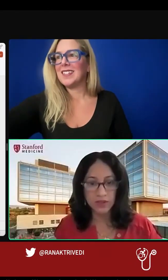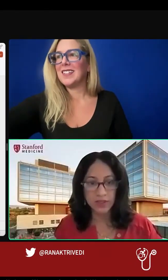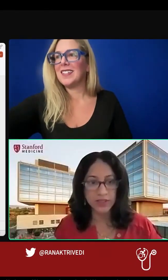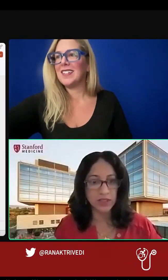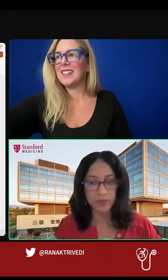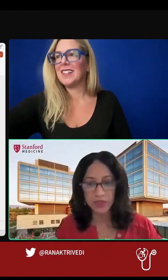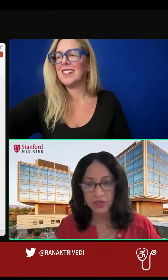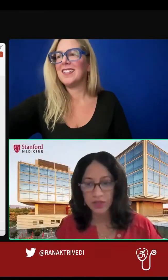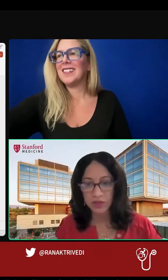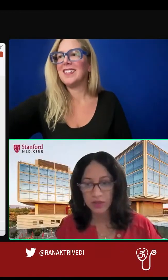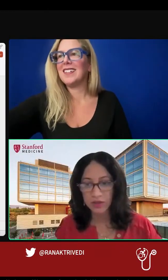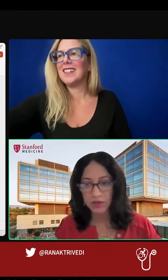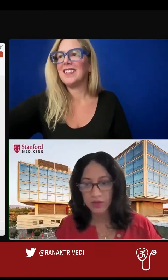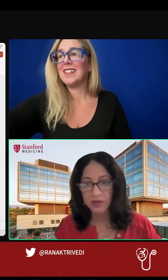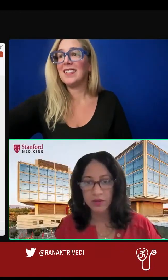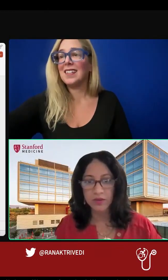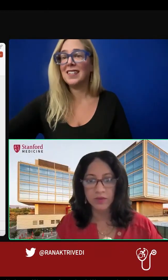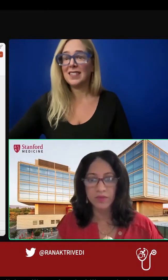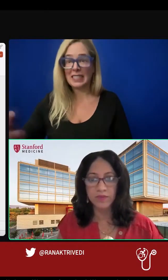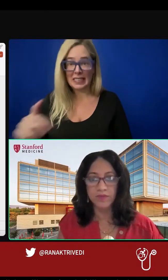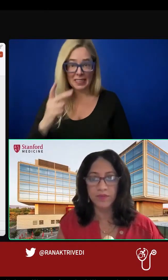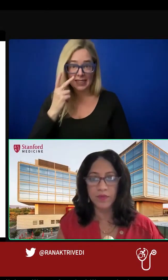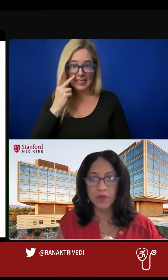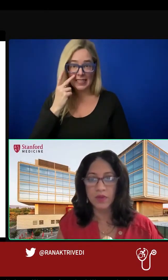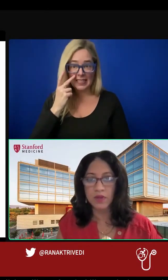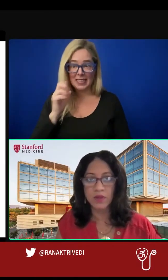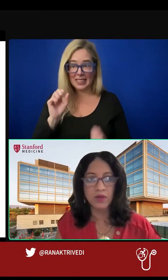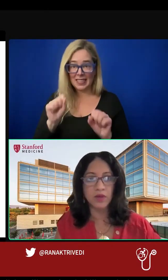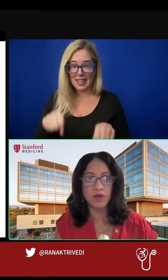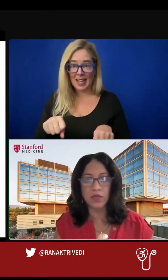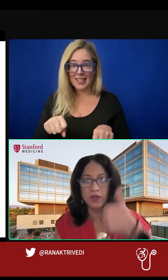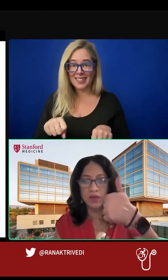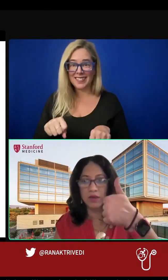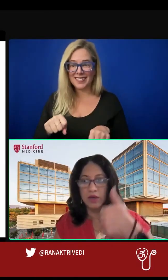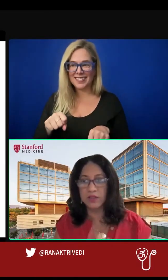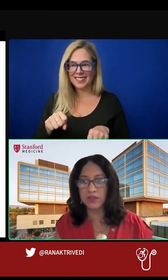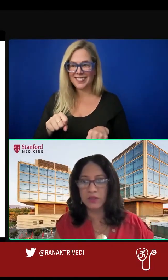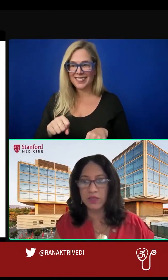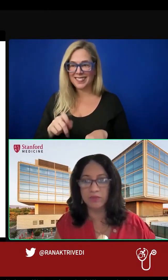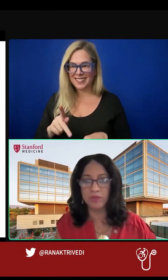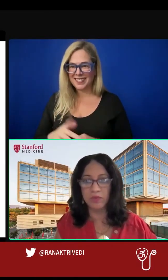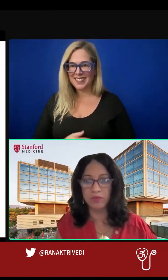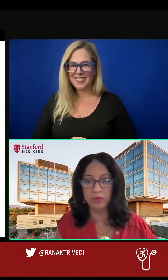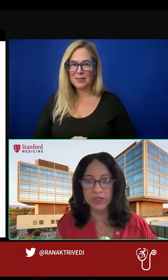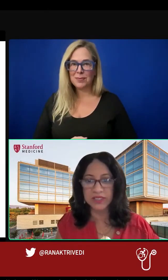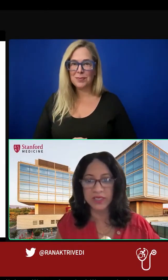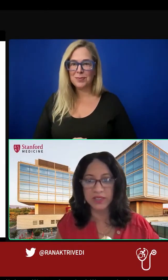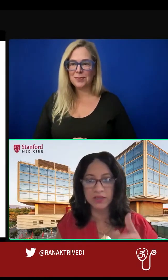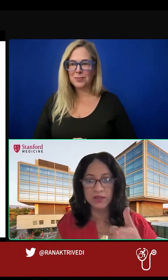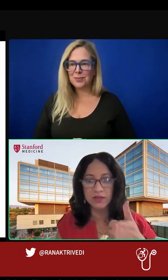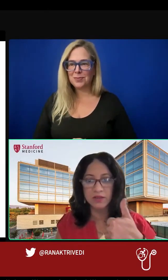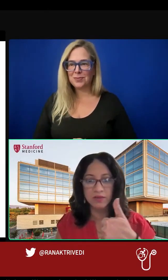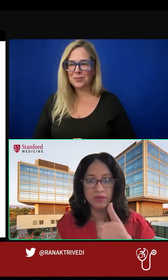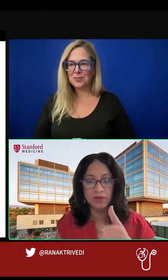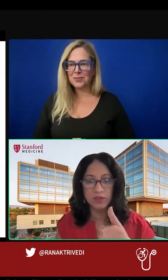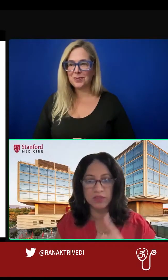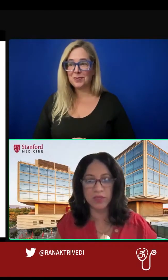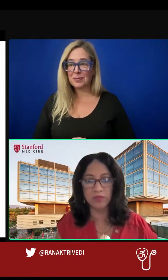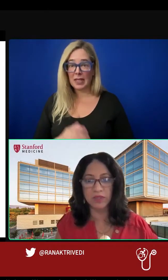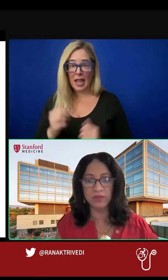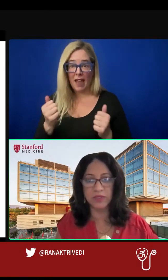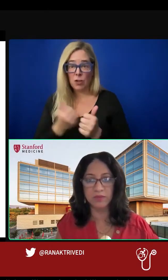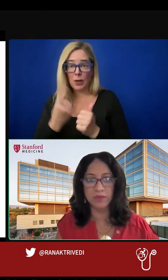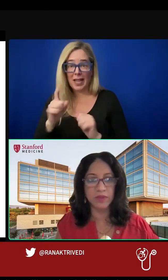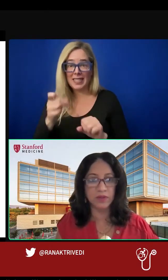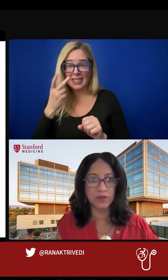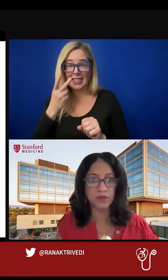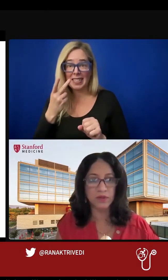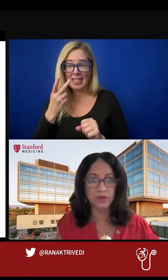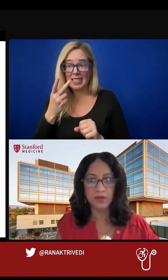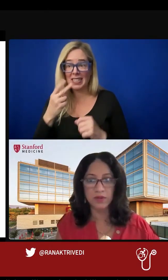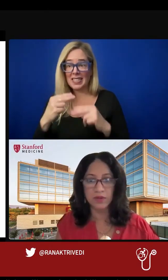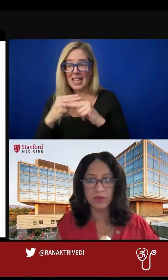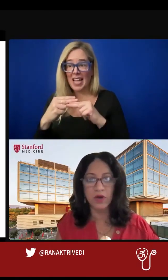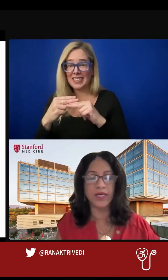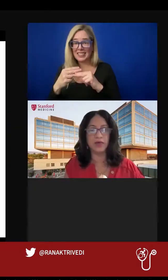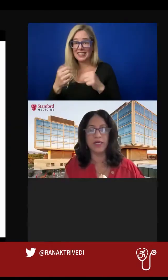the slides are being shared. Can people see the slides? Can somebody give me a thumbs up? Okay,